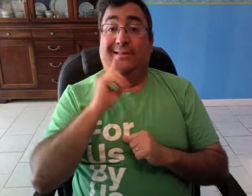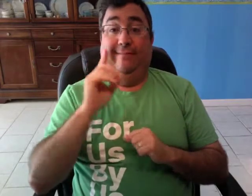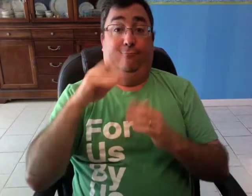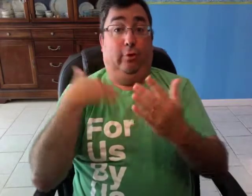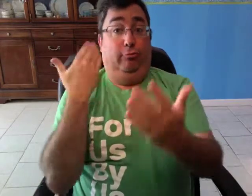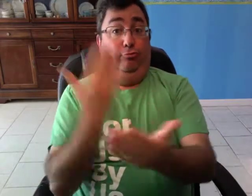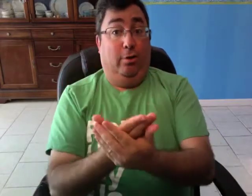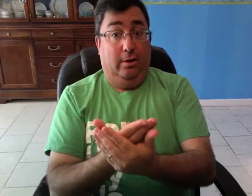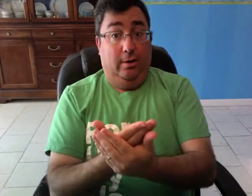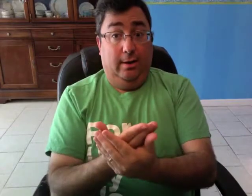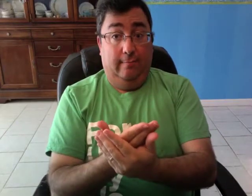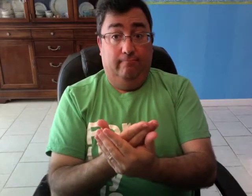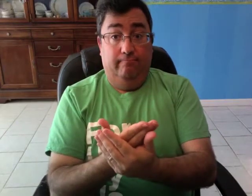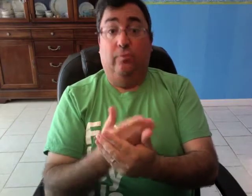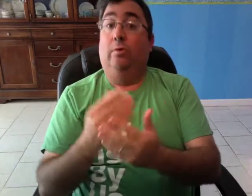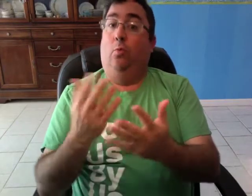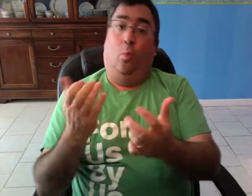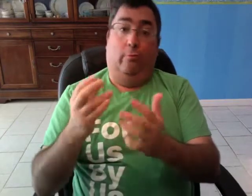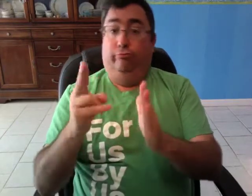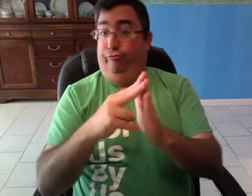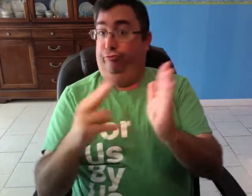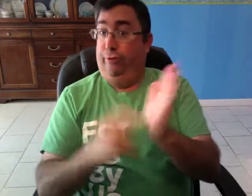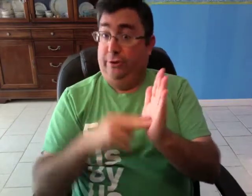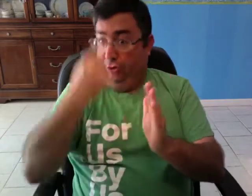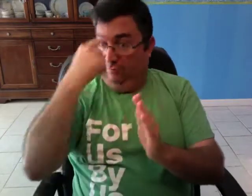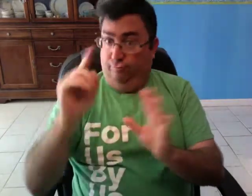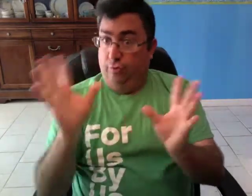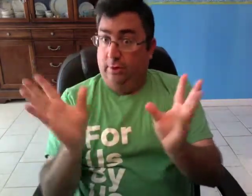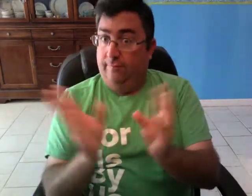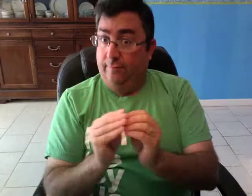So what did the Oralists do? When the Deaf arrived to register for the convention,